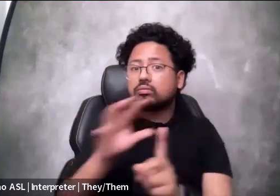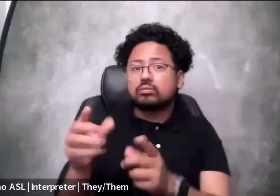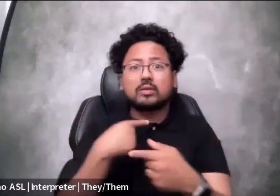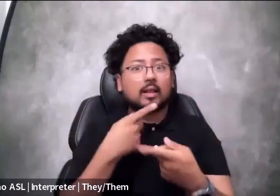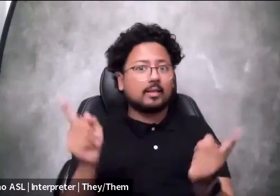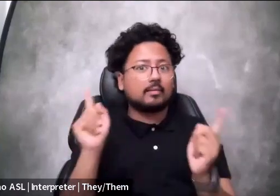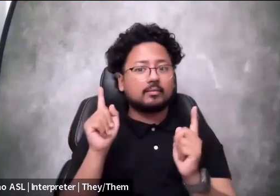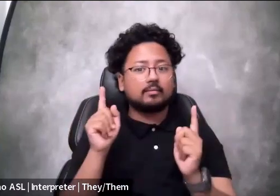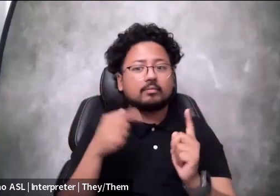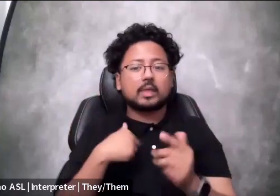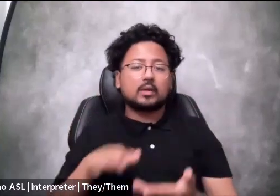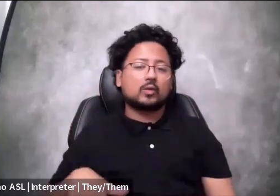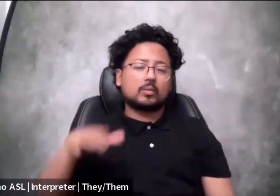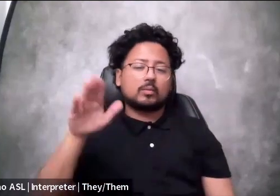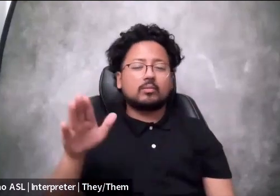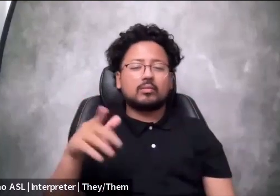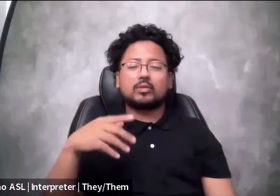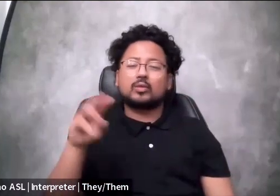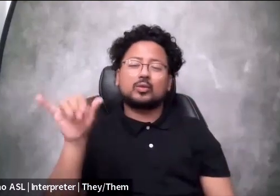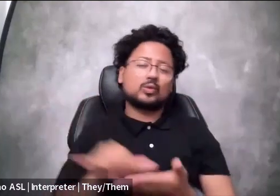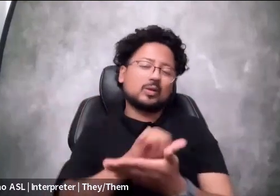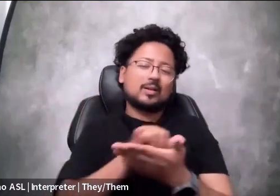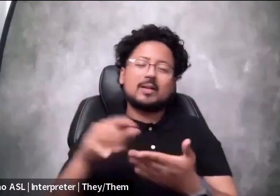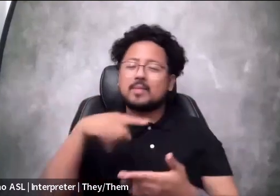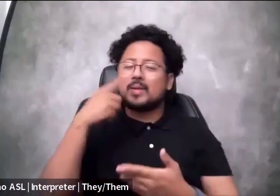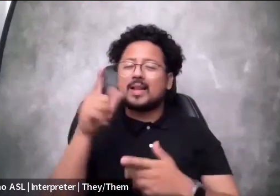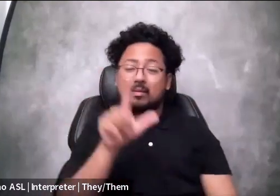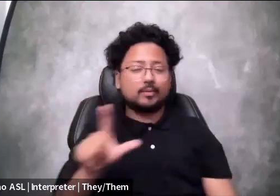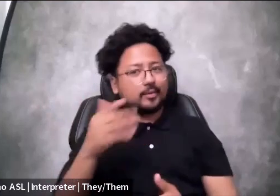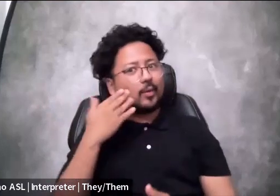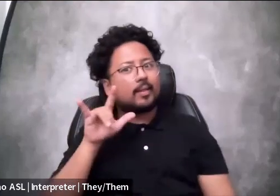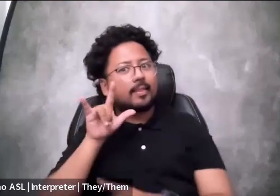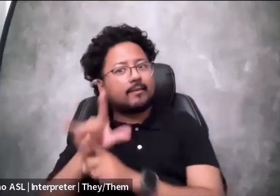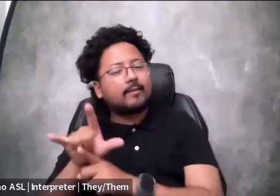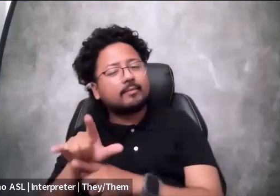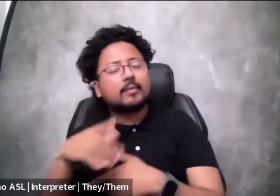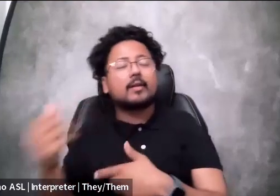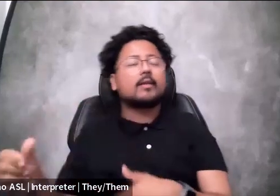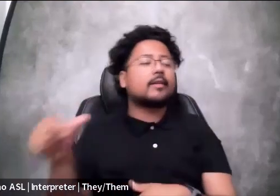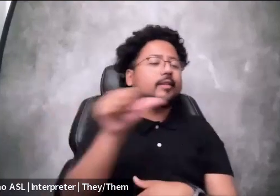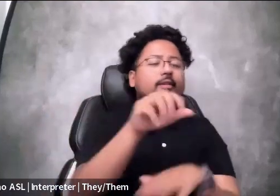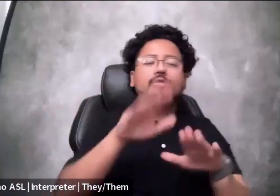I grew up in the New York Public Library, so I cannot love them. And there is a children's bookstore in Florence,